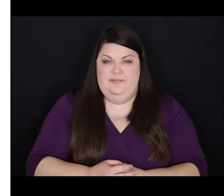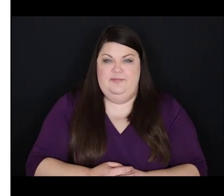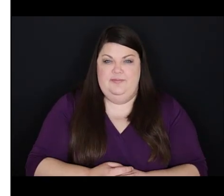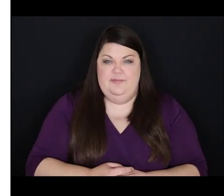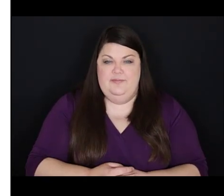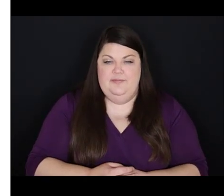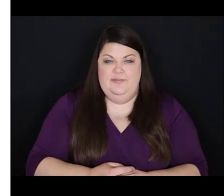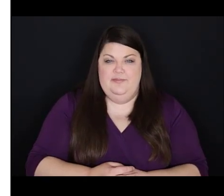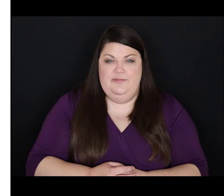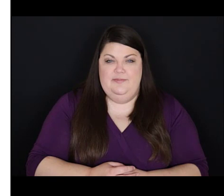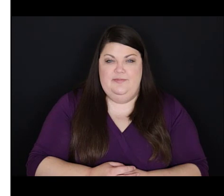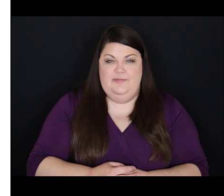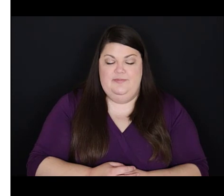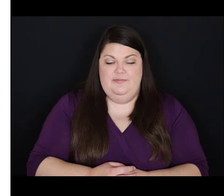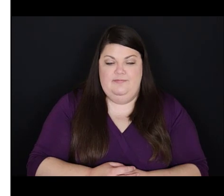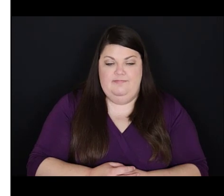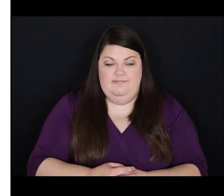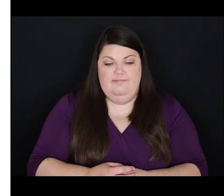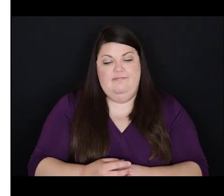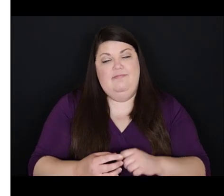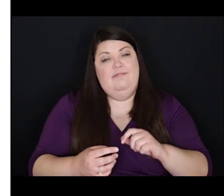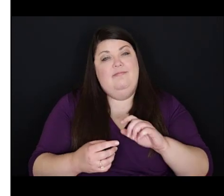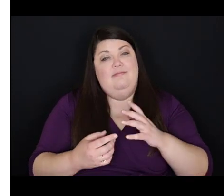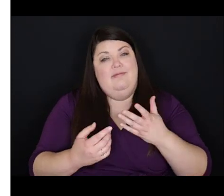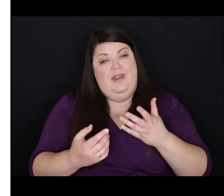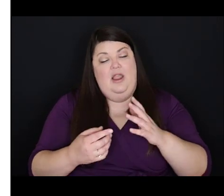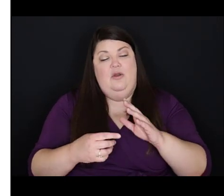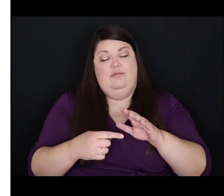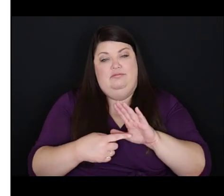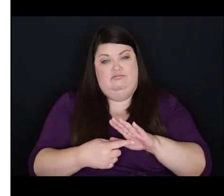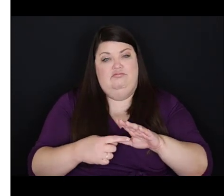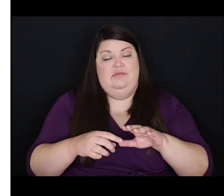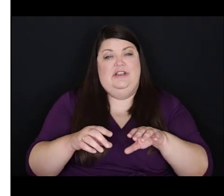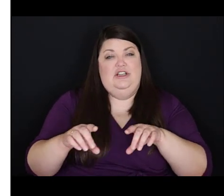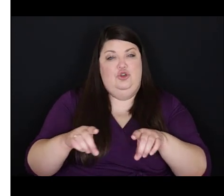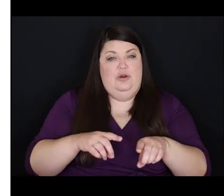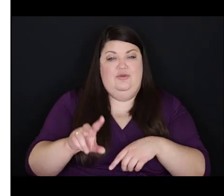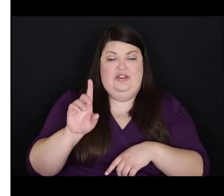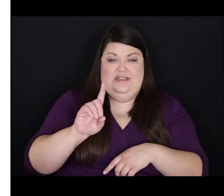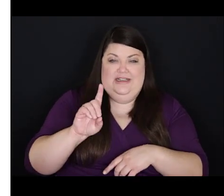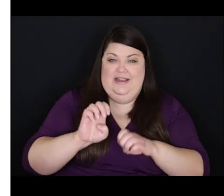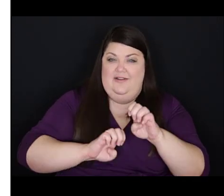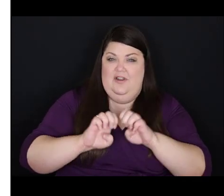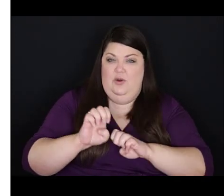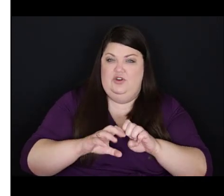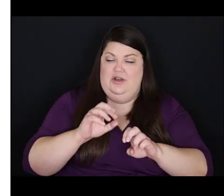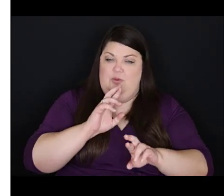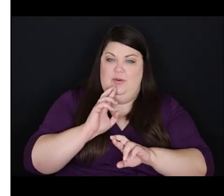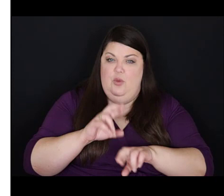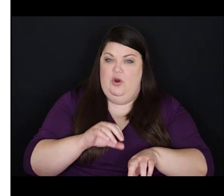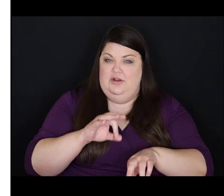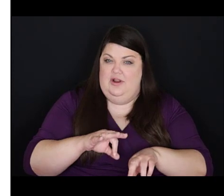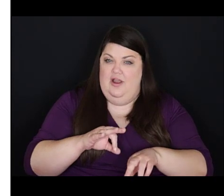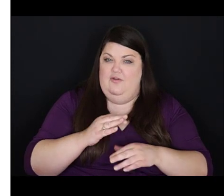Displayed is Description (d) - Evaluation and Reports of Progress: VR and Supported